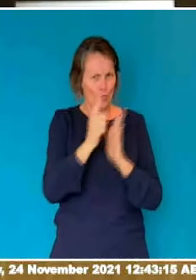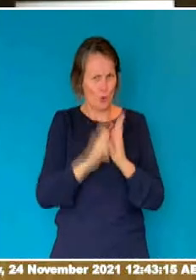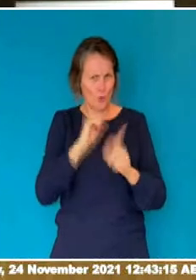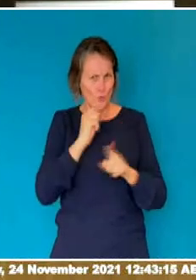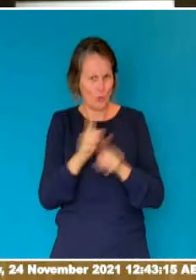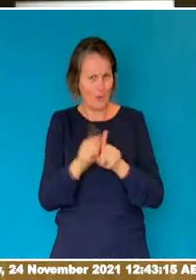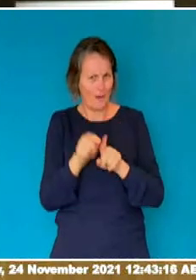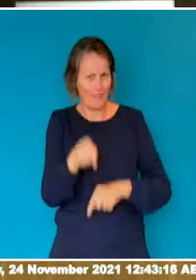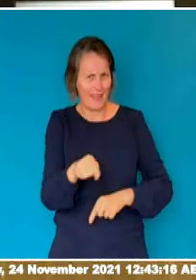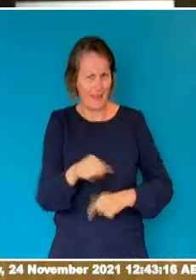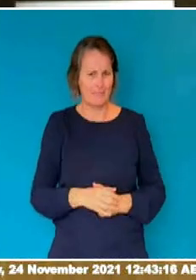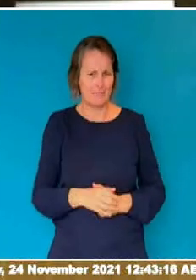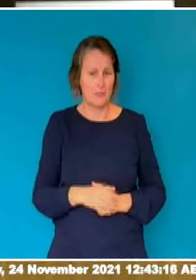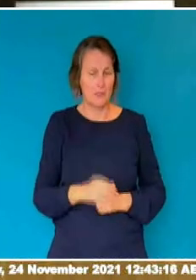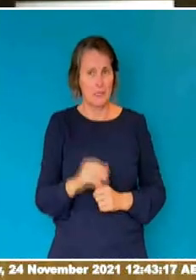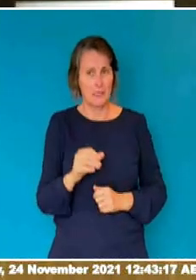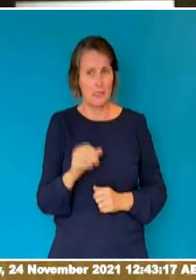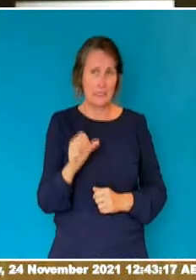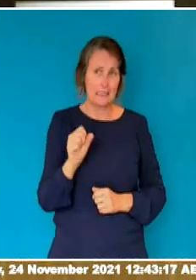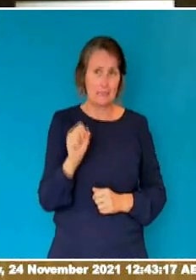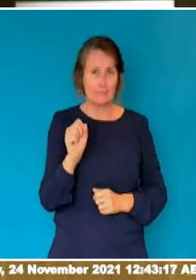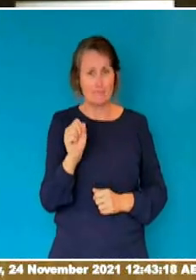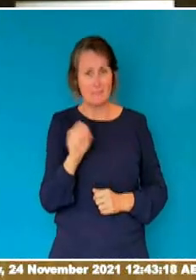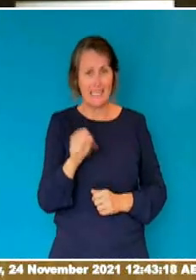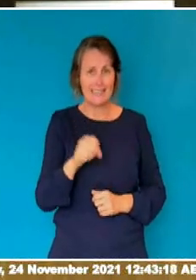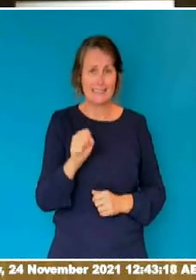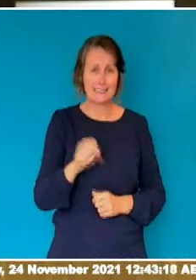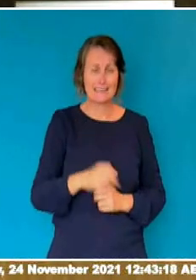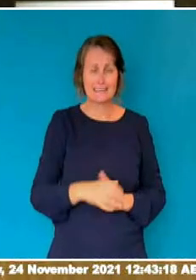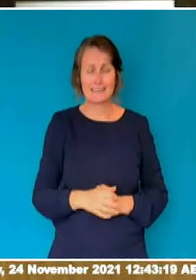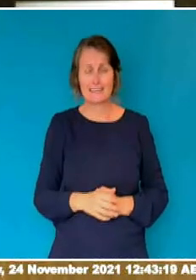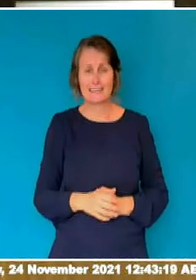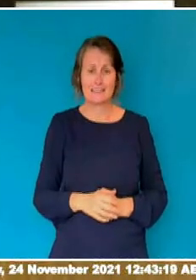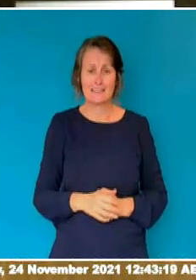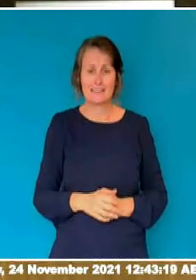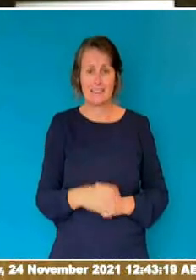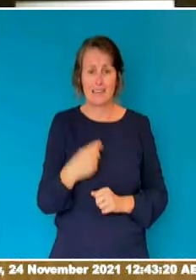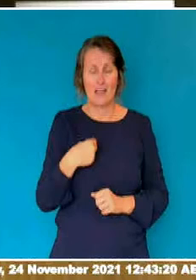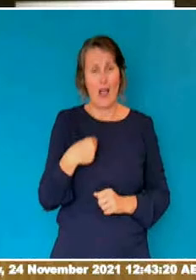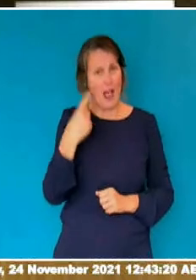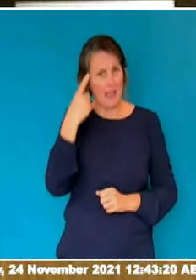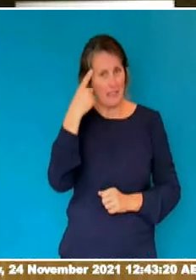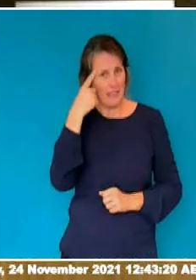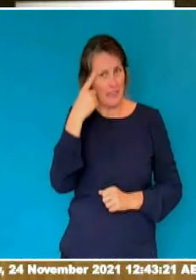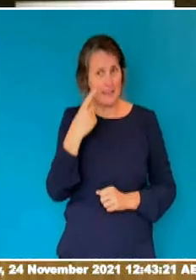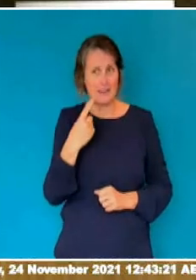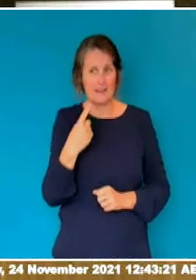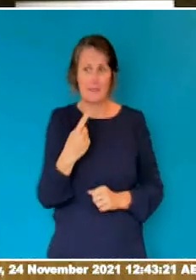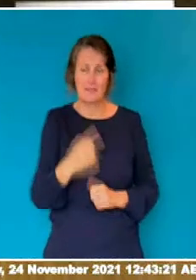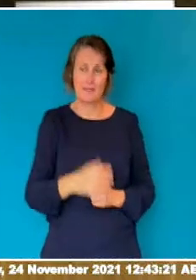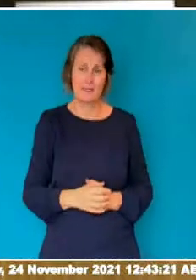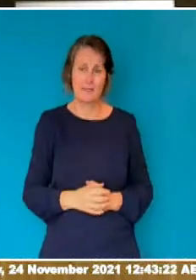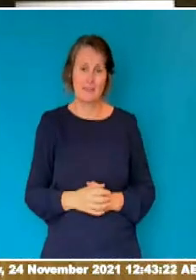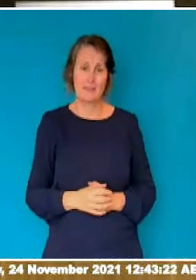I think there are some, as I understand it, some limits in terms of unjustified hardship,